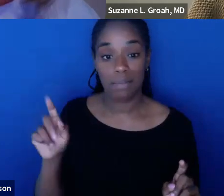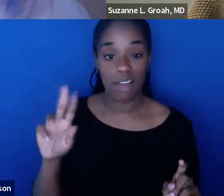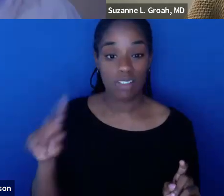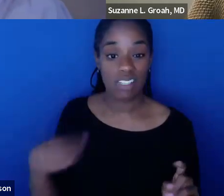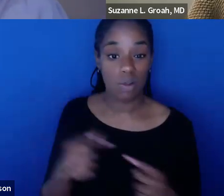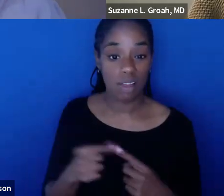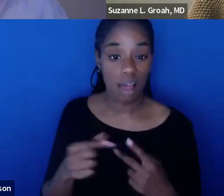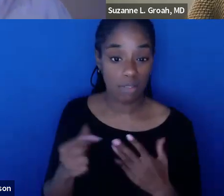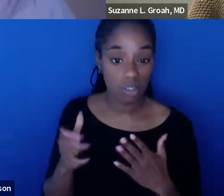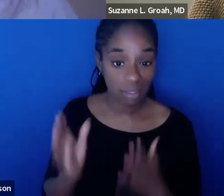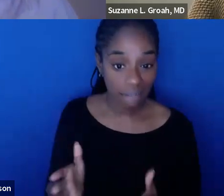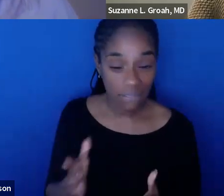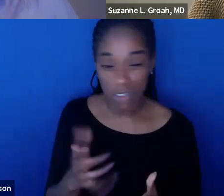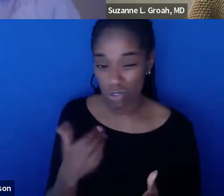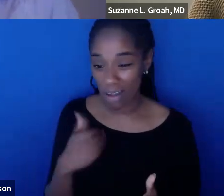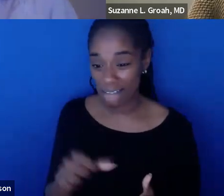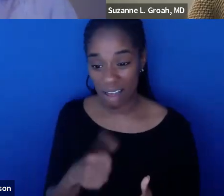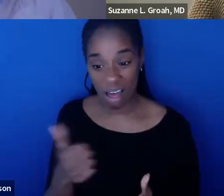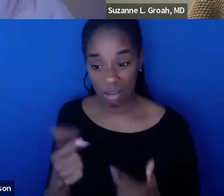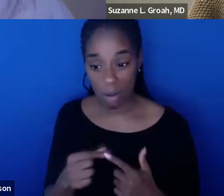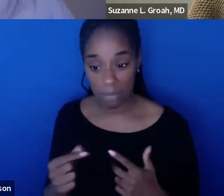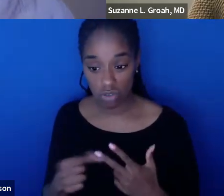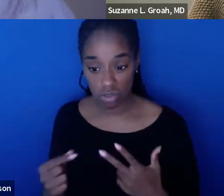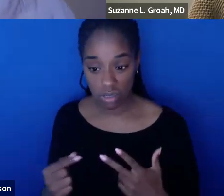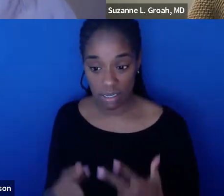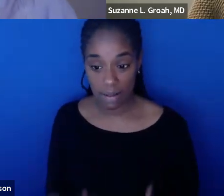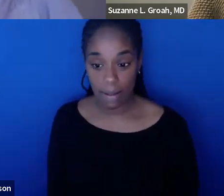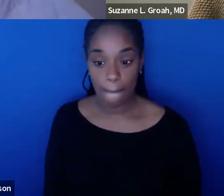Do you have any other options that they could maybe pursue?